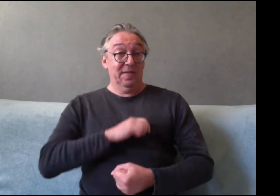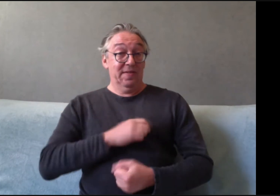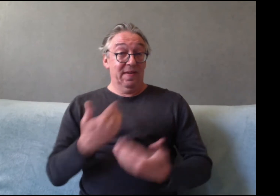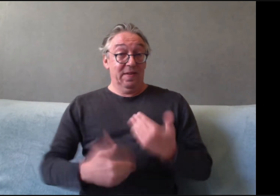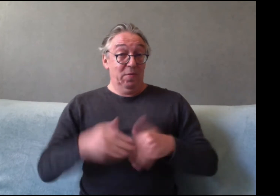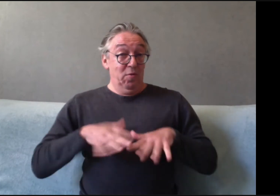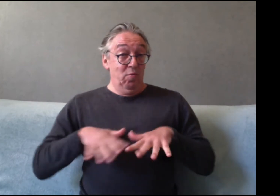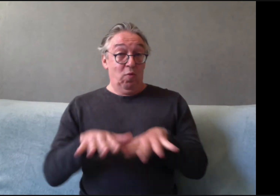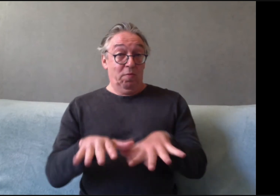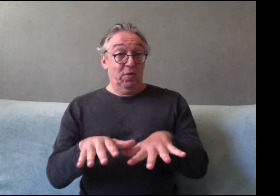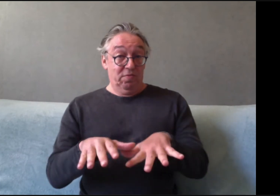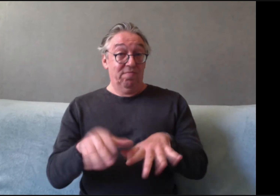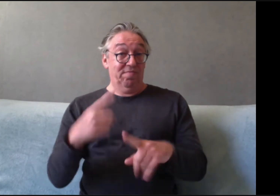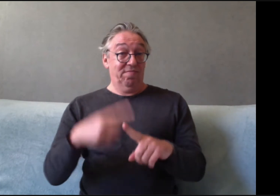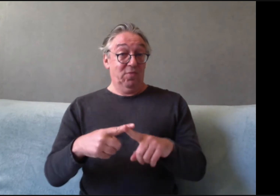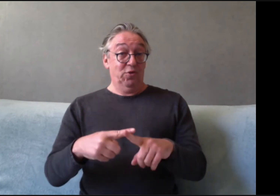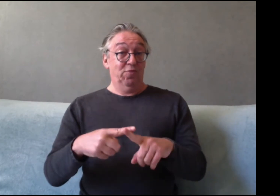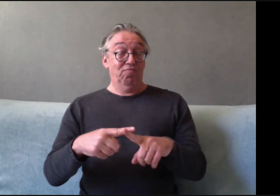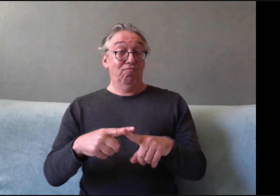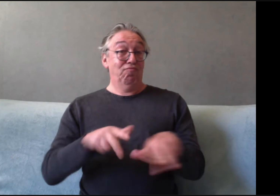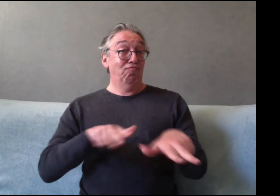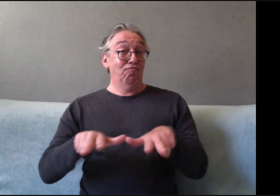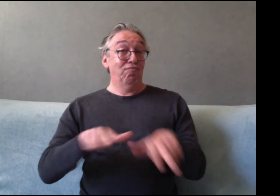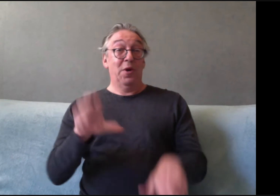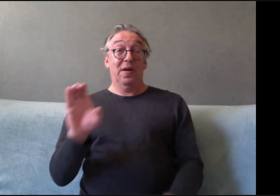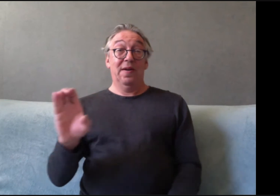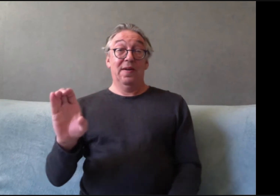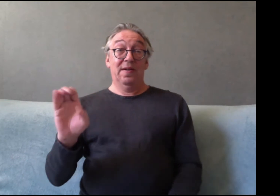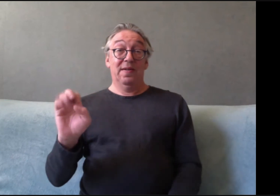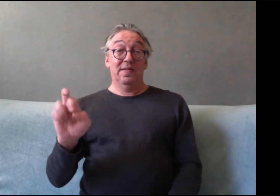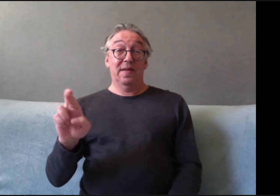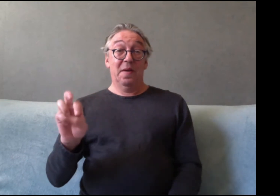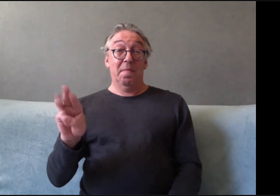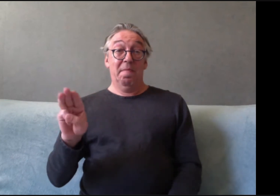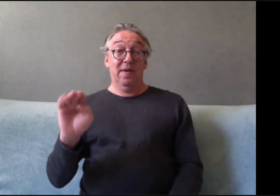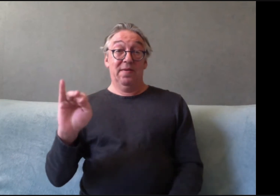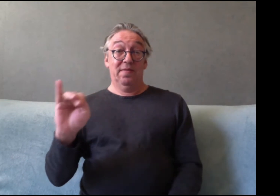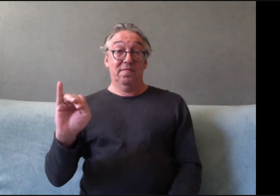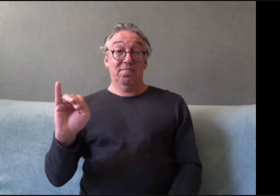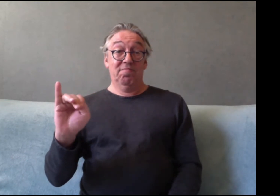we want to thank EDF for this meeting.